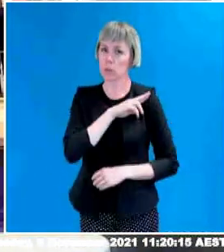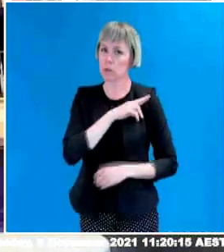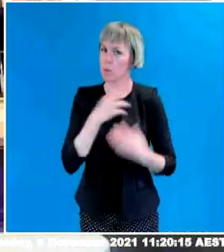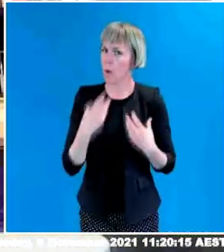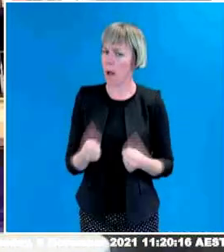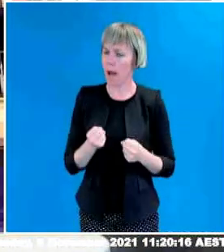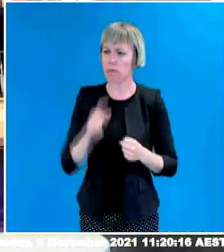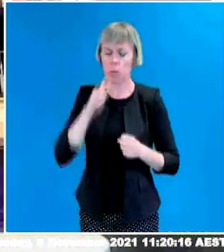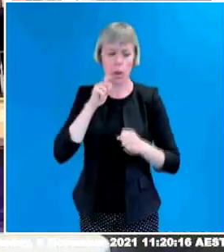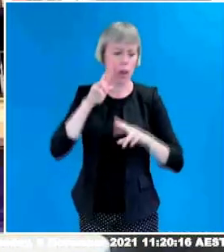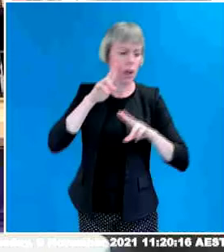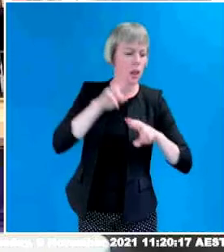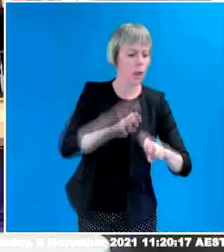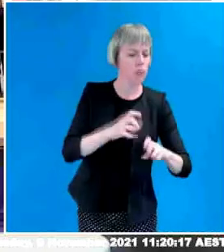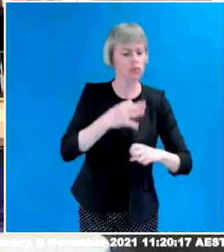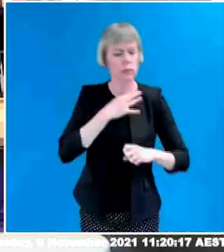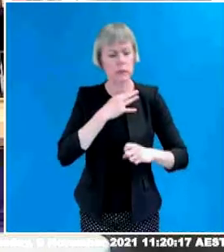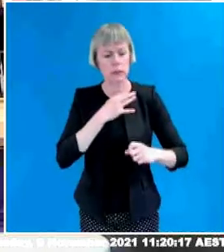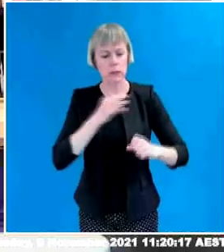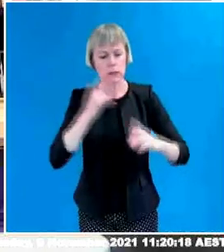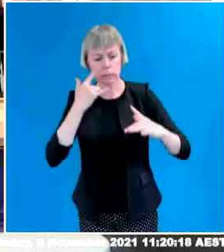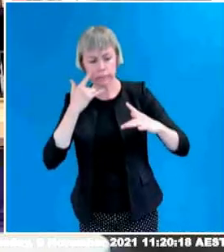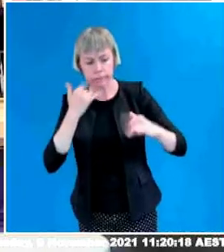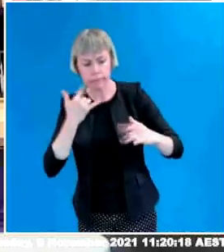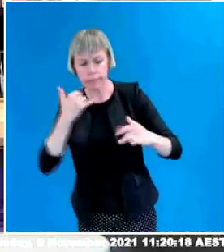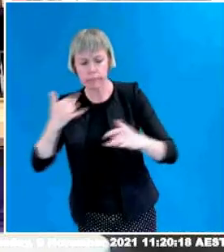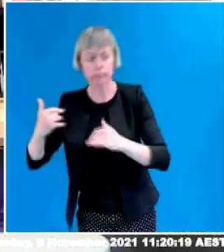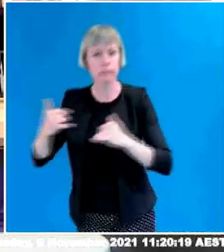more risk assessment in relation to the way we work.